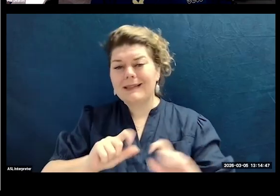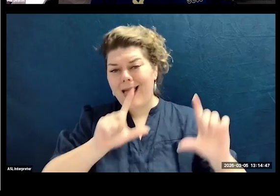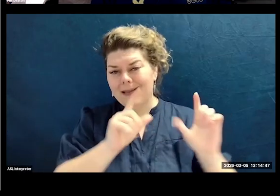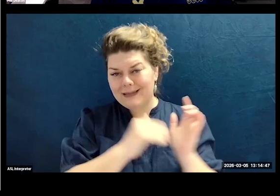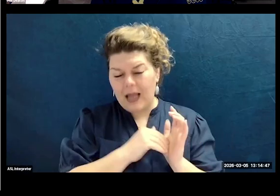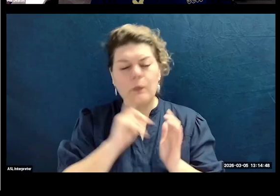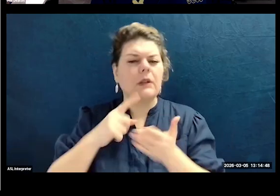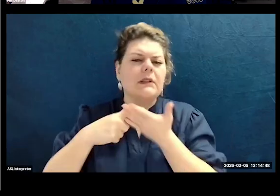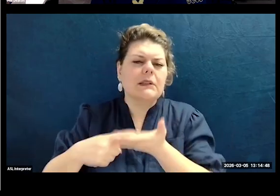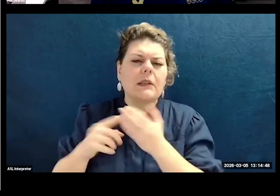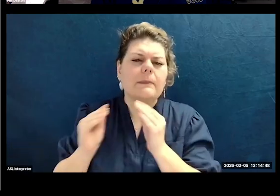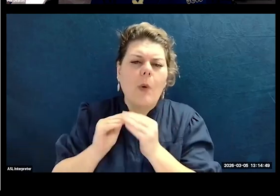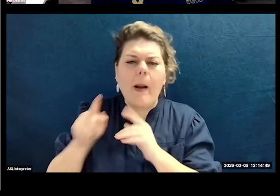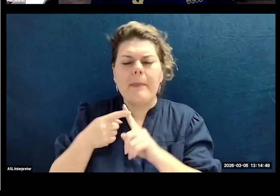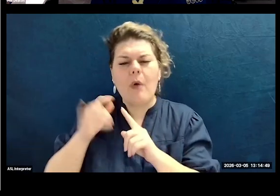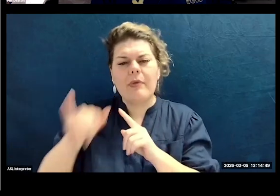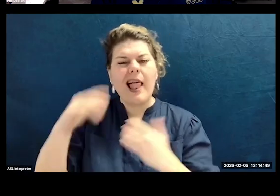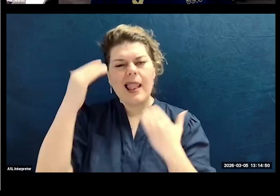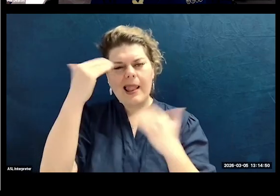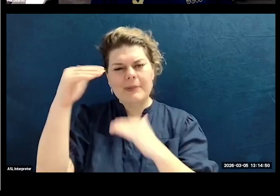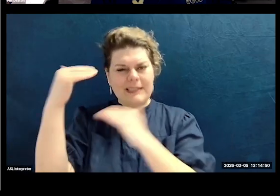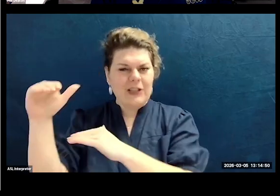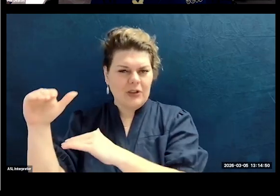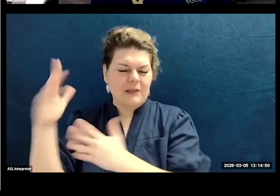to talk a little bit more about limitations that you may run into.